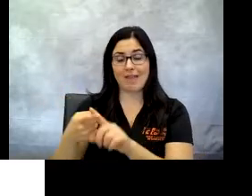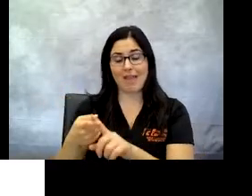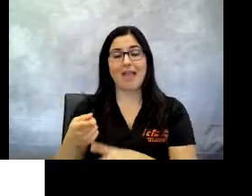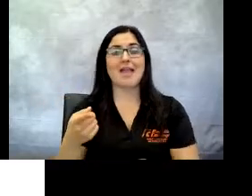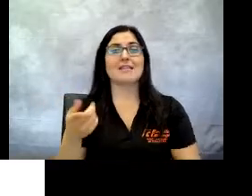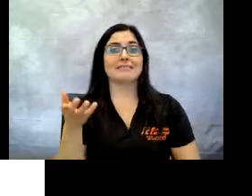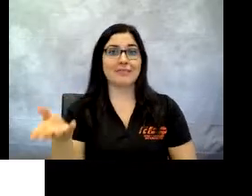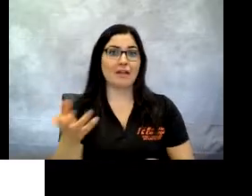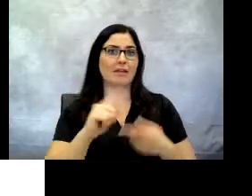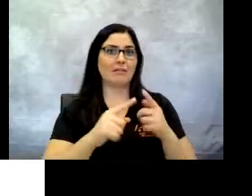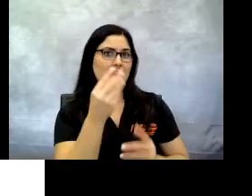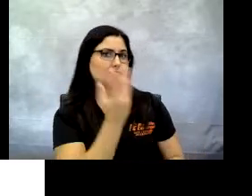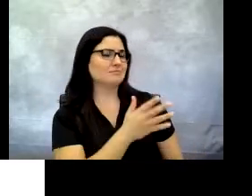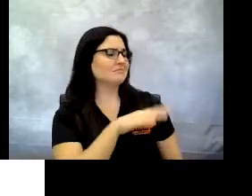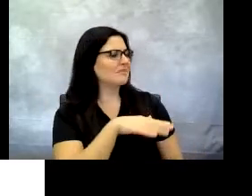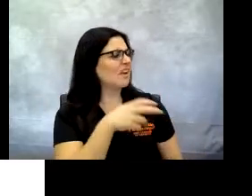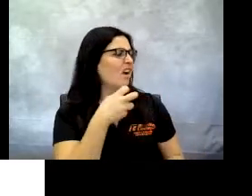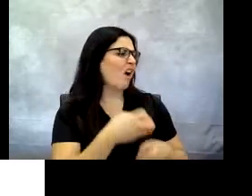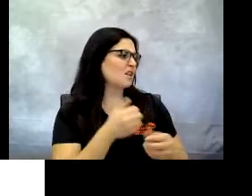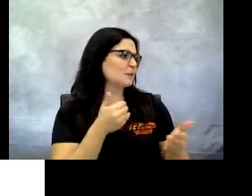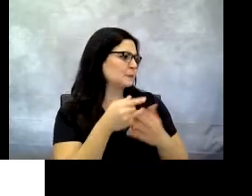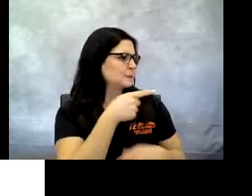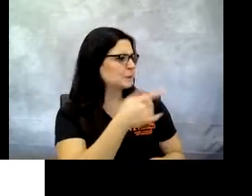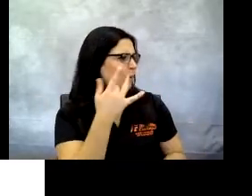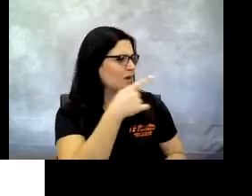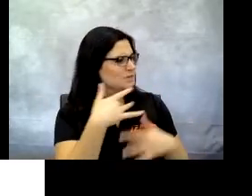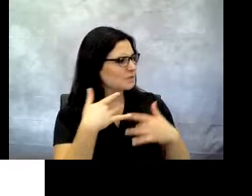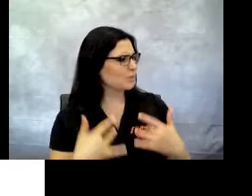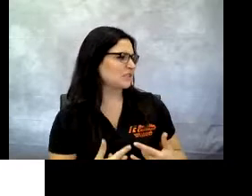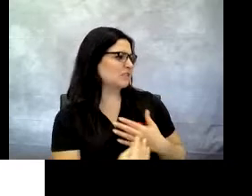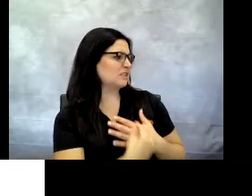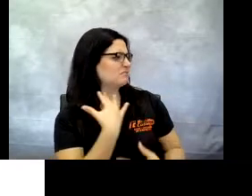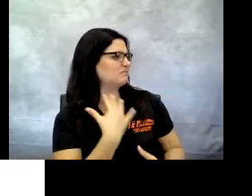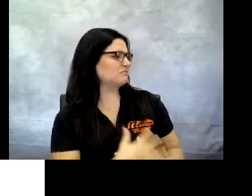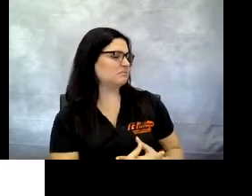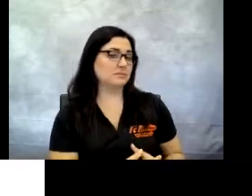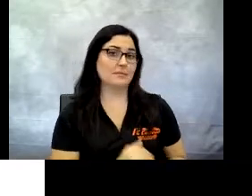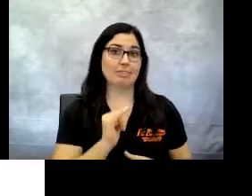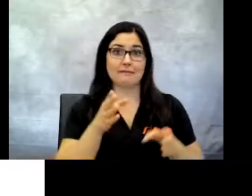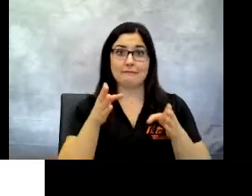that it's hard to be around them because they're so depressing. So that individual internalized that